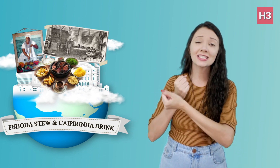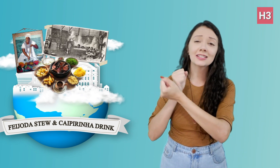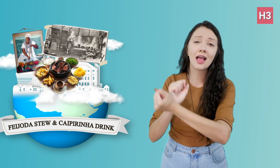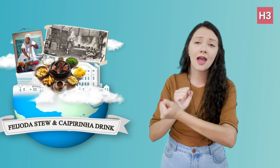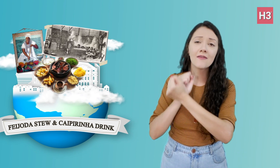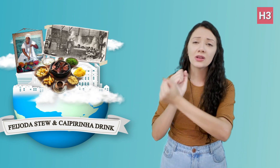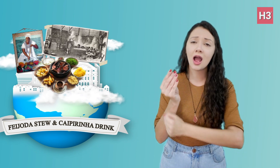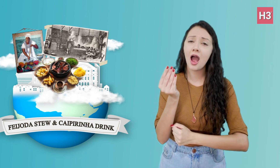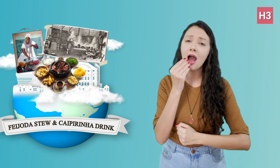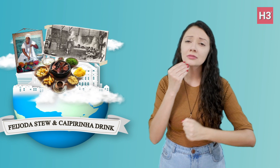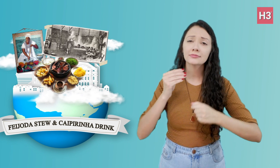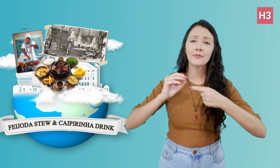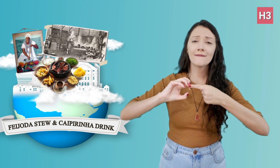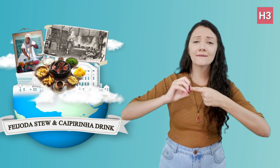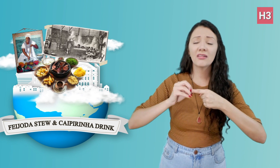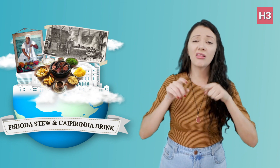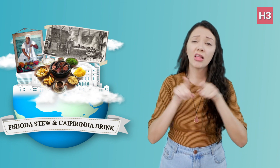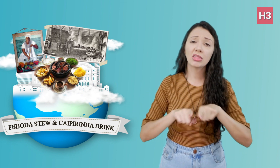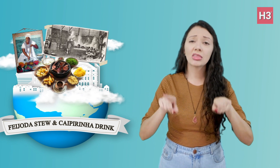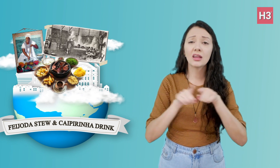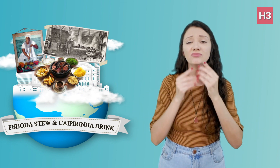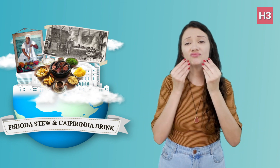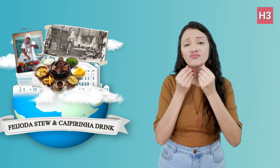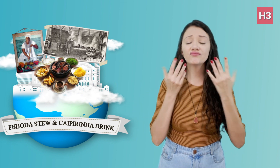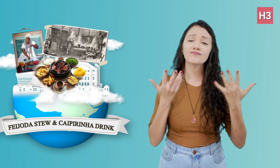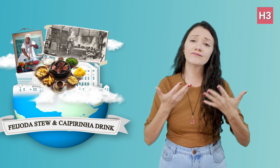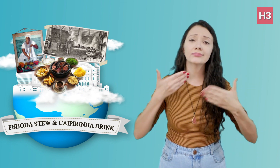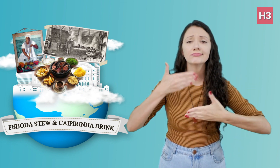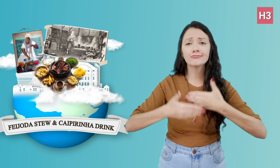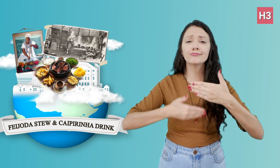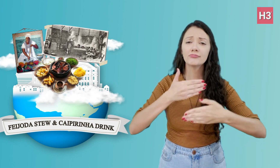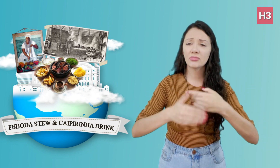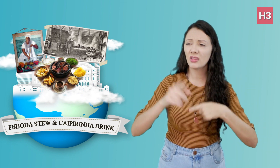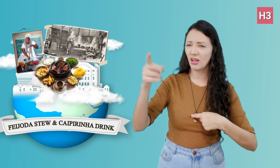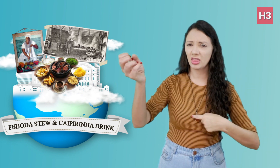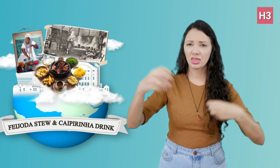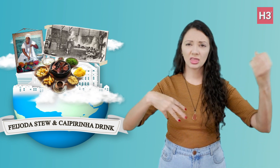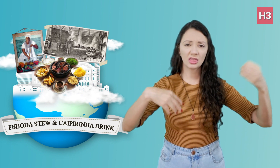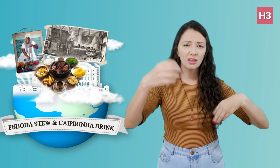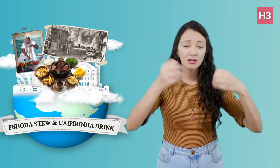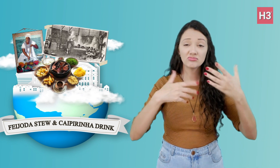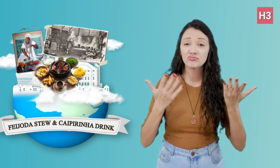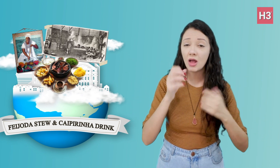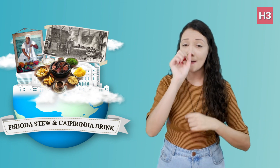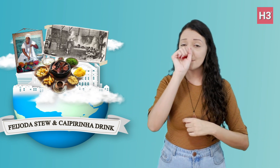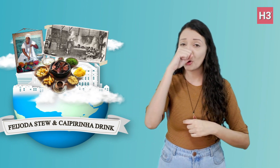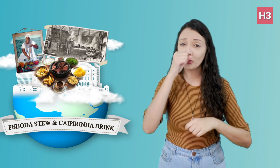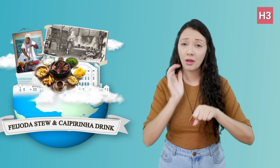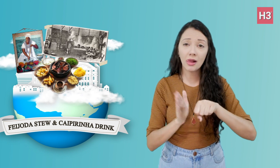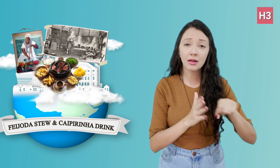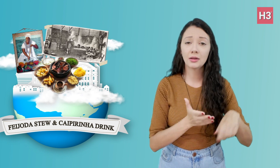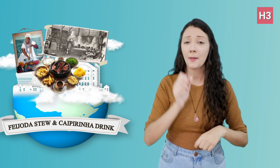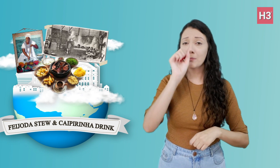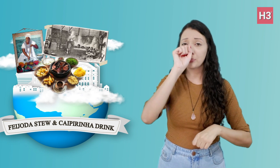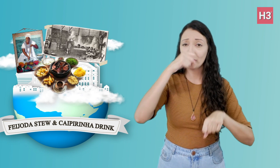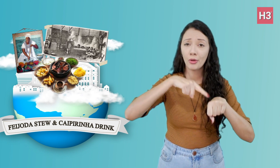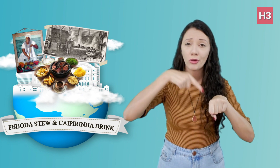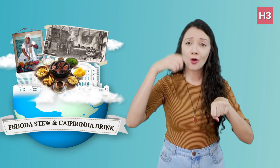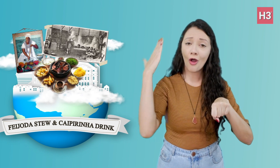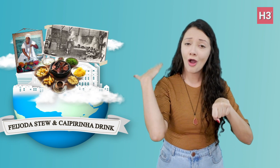when slaves would get the undesirable parts of the pig, such as ears, tails or feet.